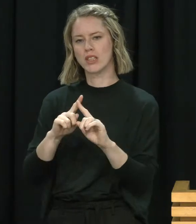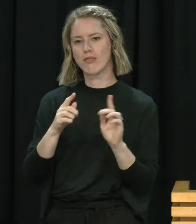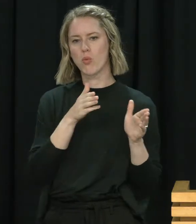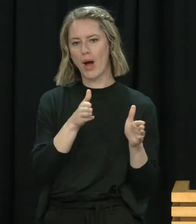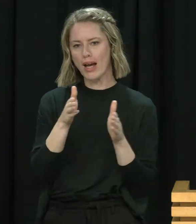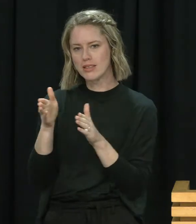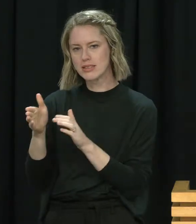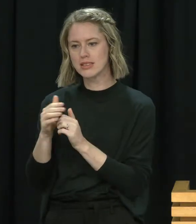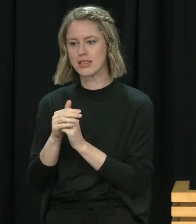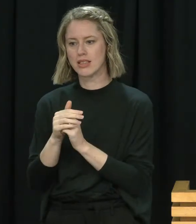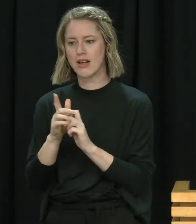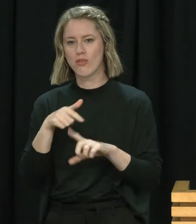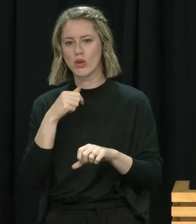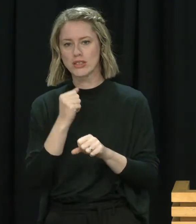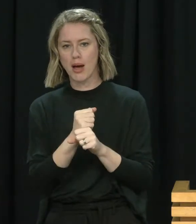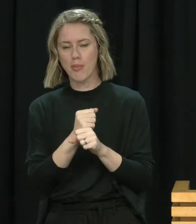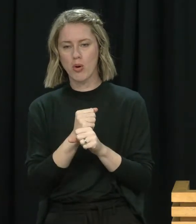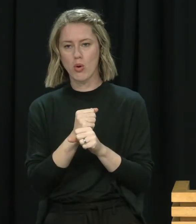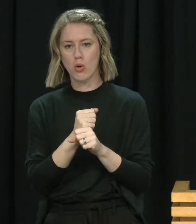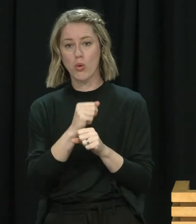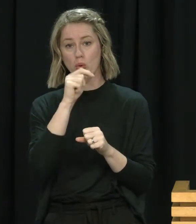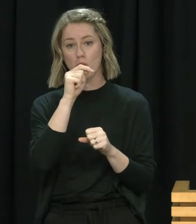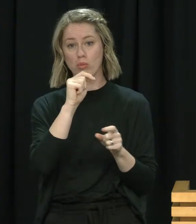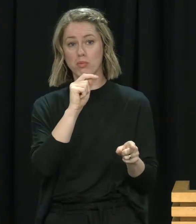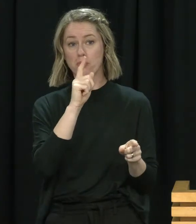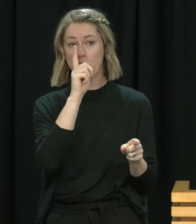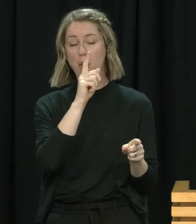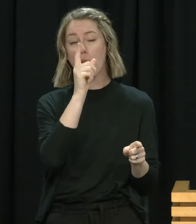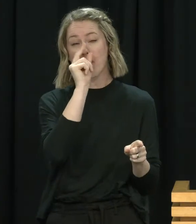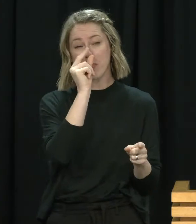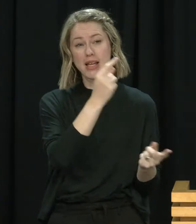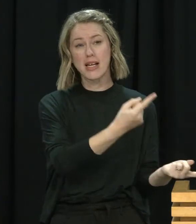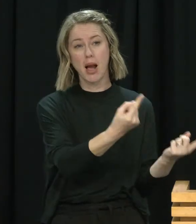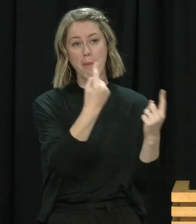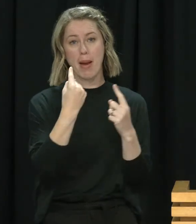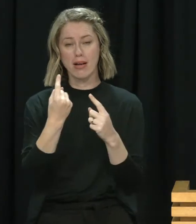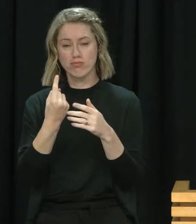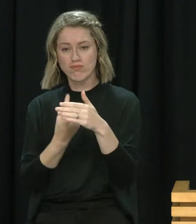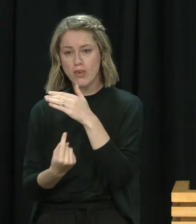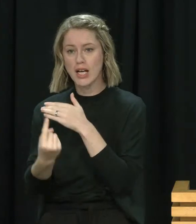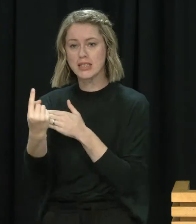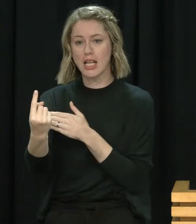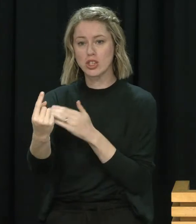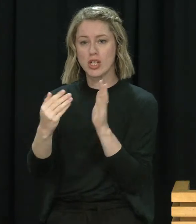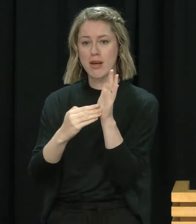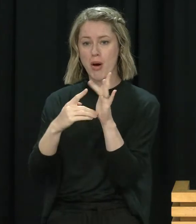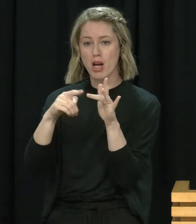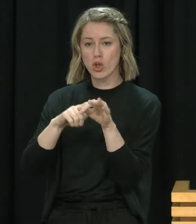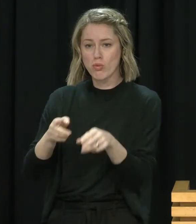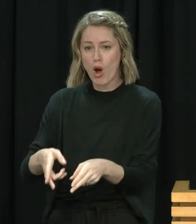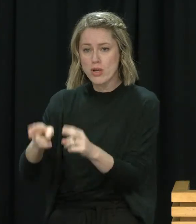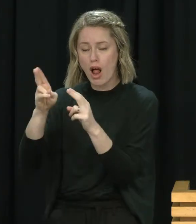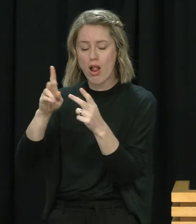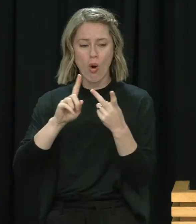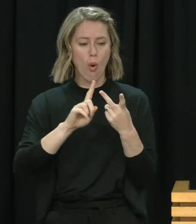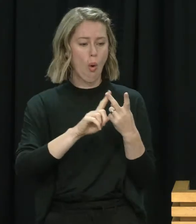Victoria and that's where we